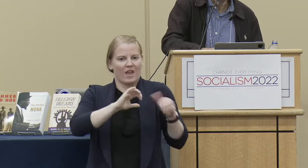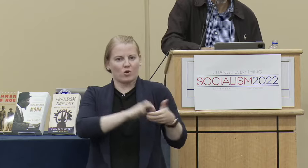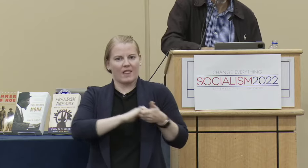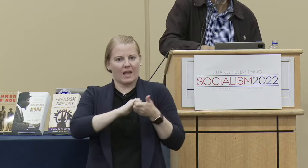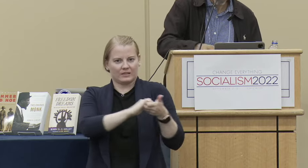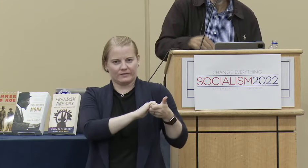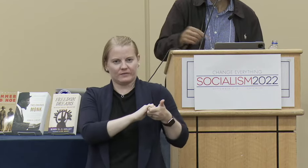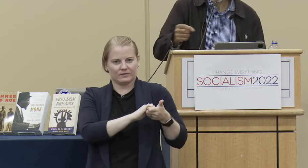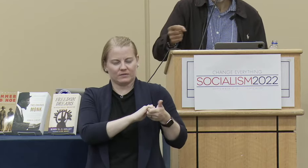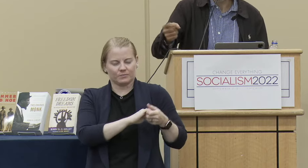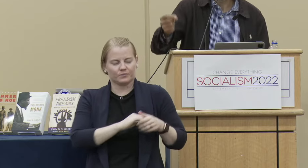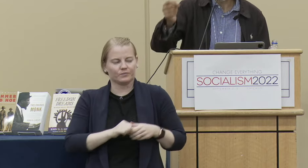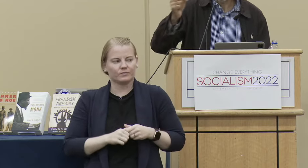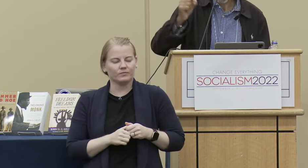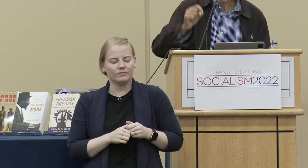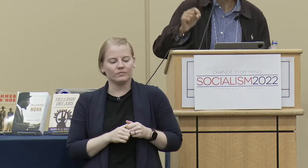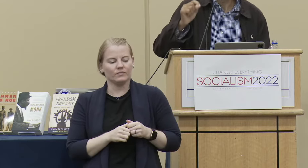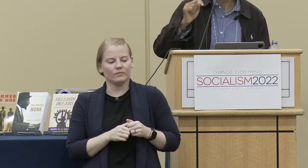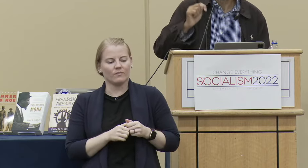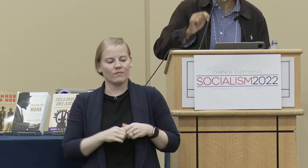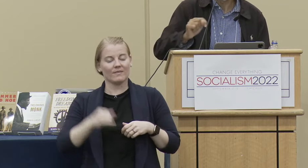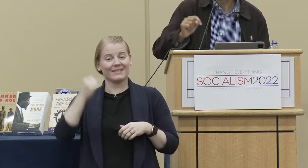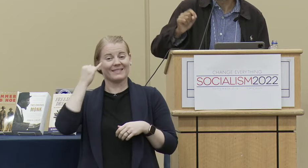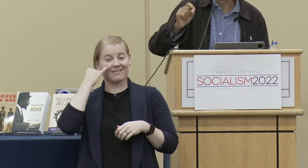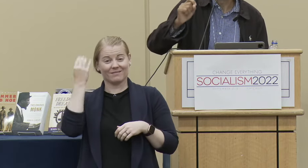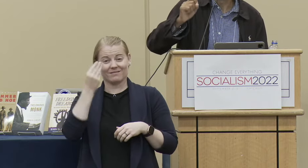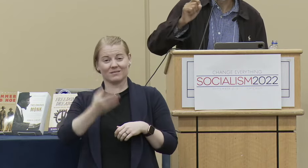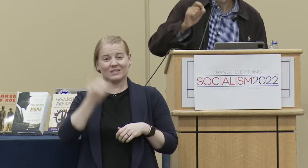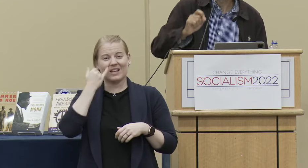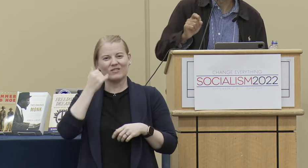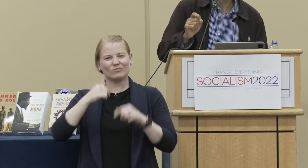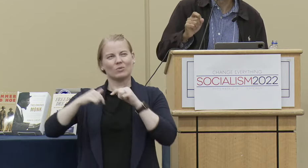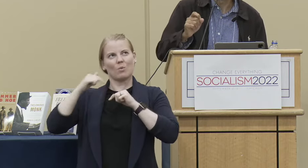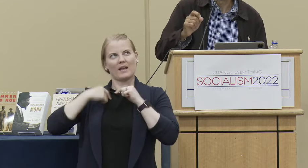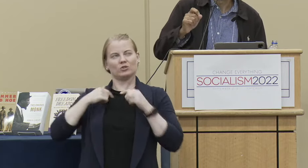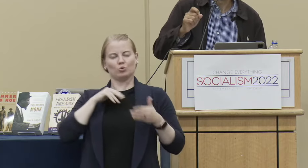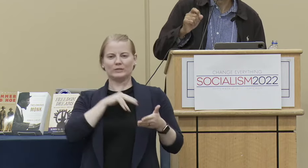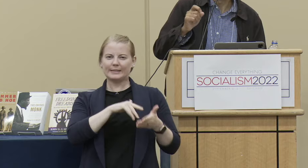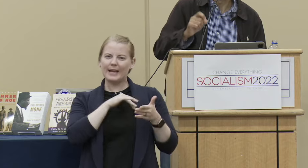community, so the Combahee River Collective, for example.